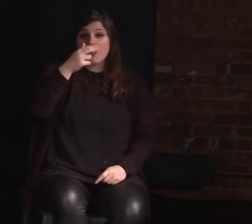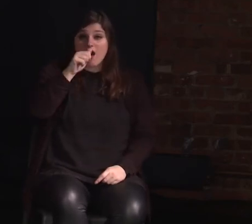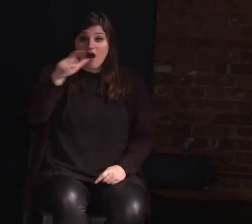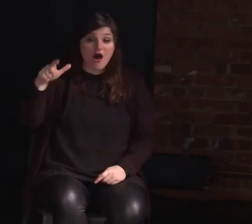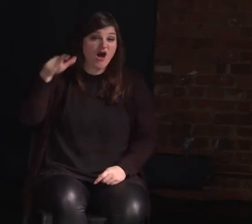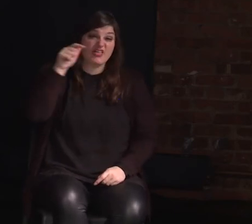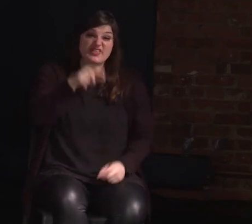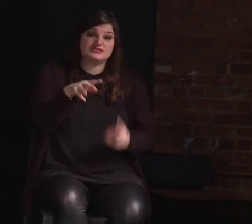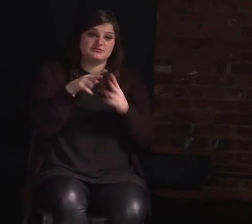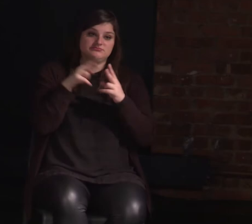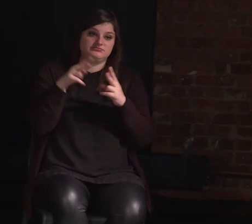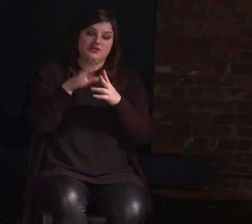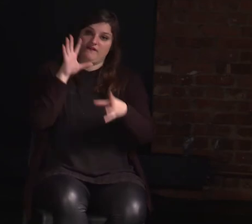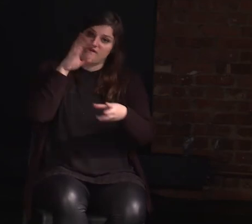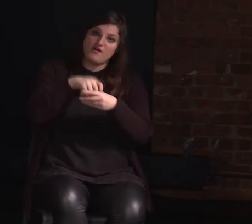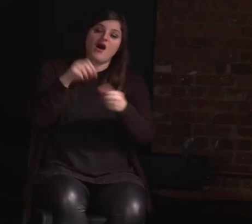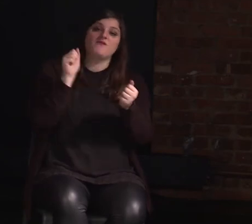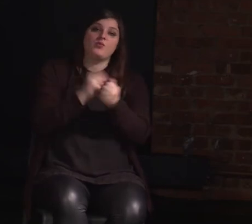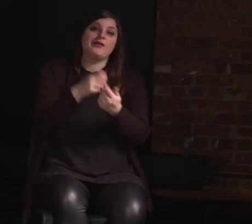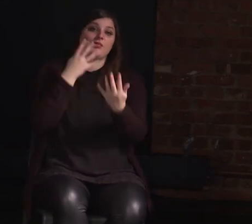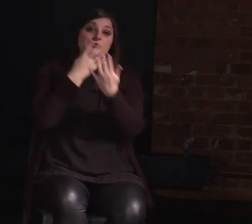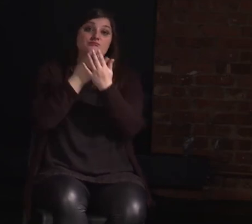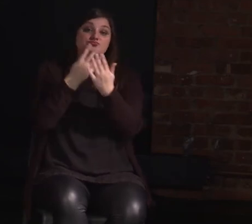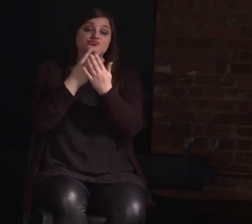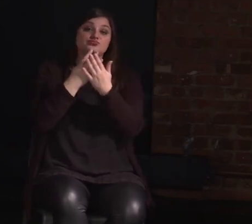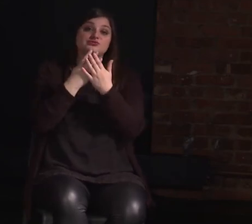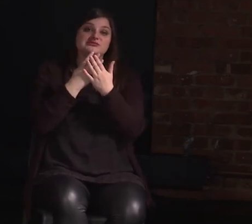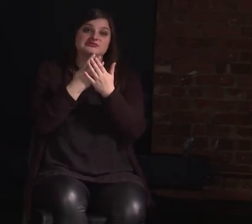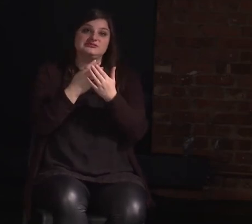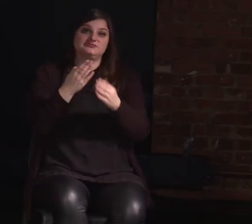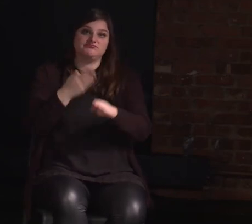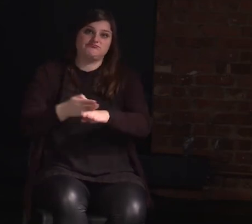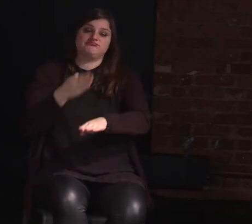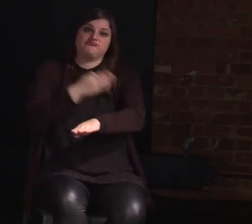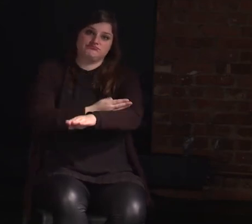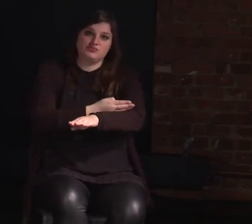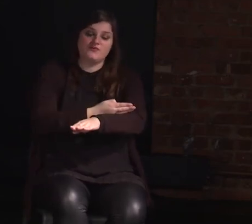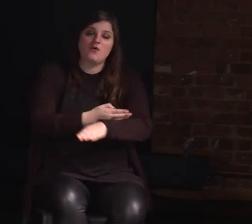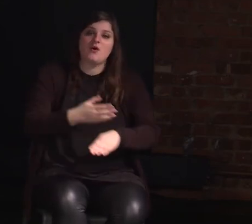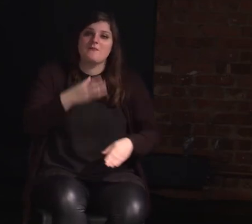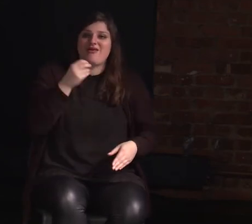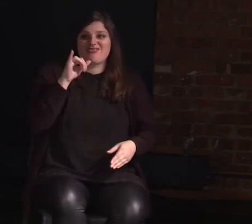involved in prison reform and has over the last two years brought people from around